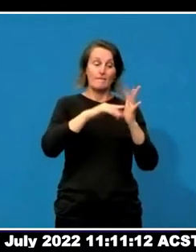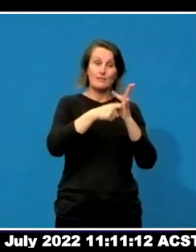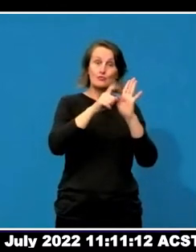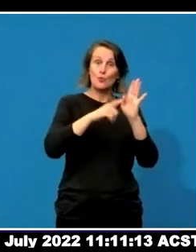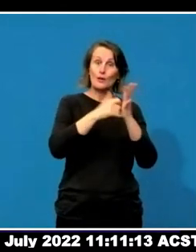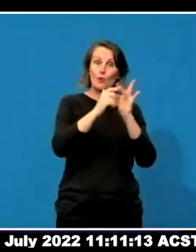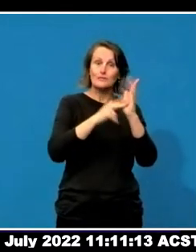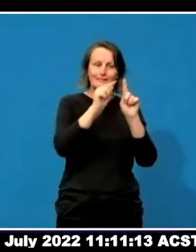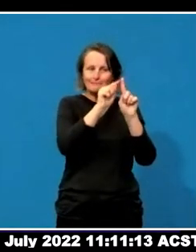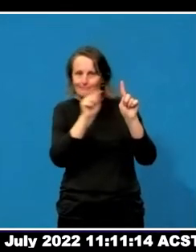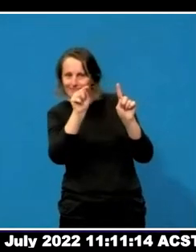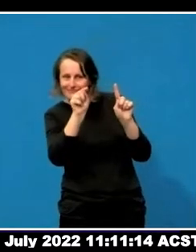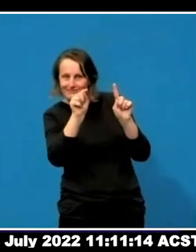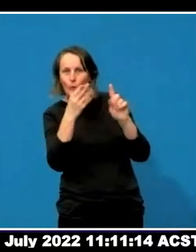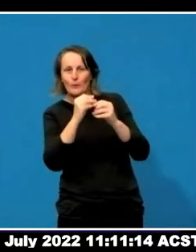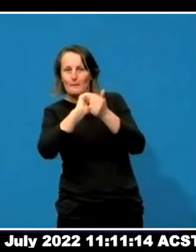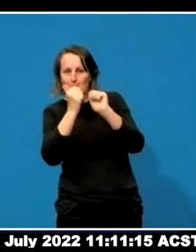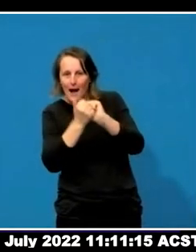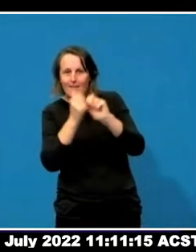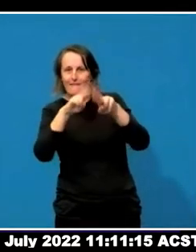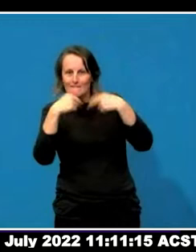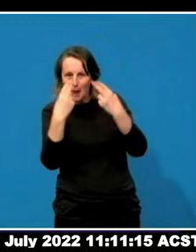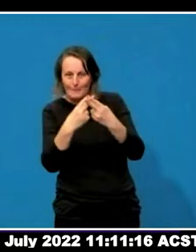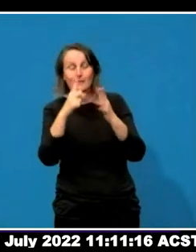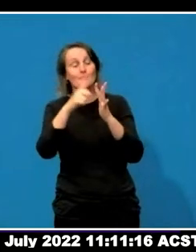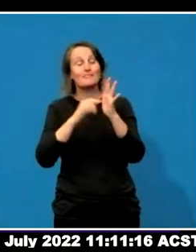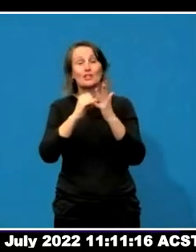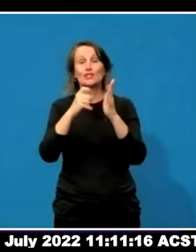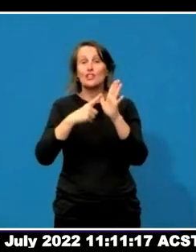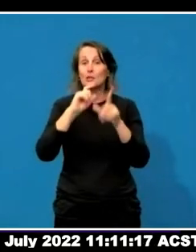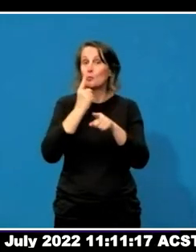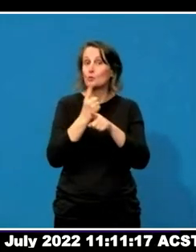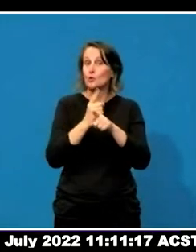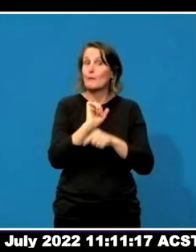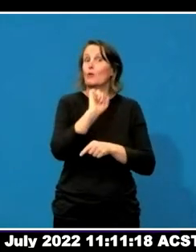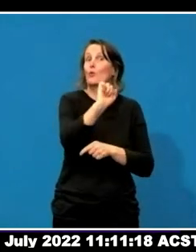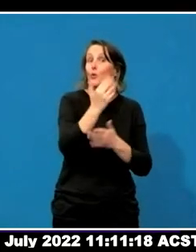family. Jazsikah will share the experiences of her two sons who live disability.